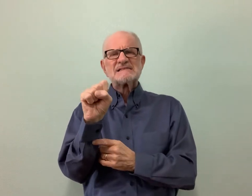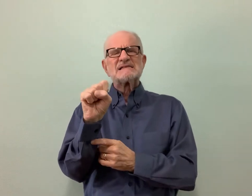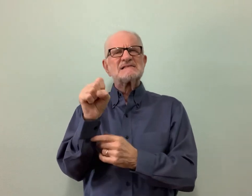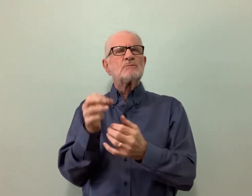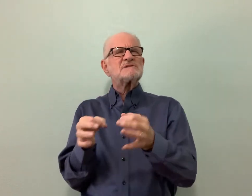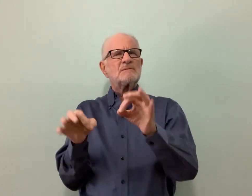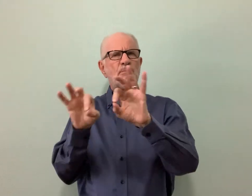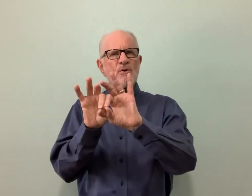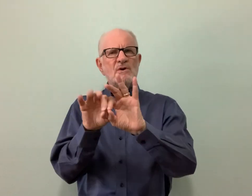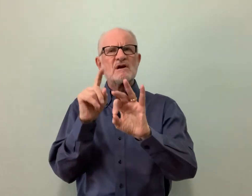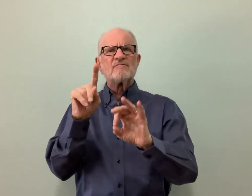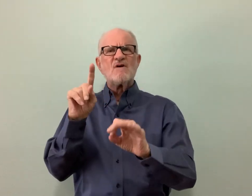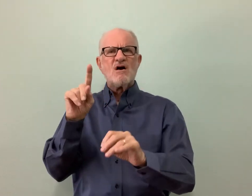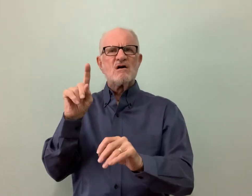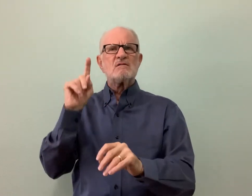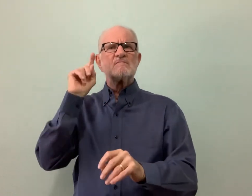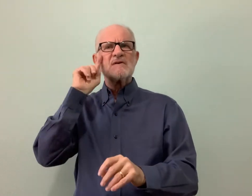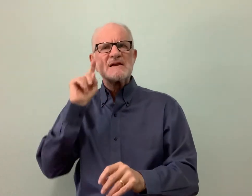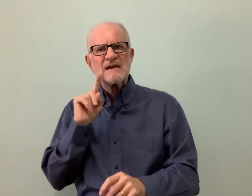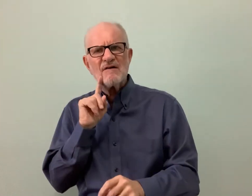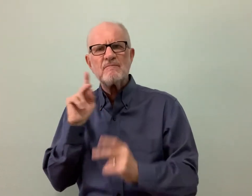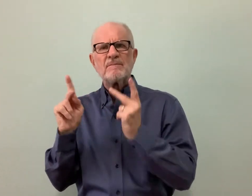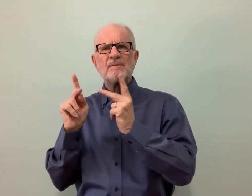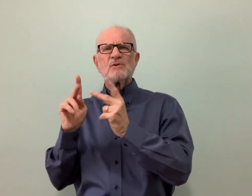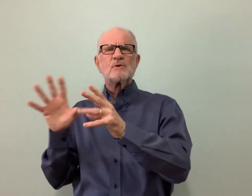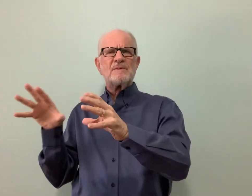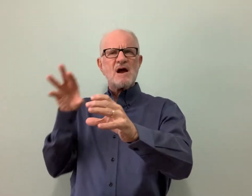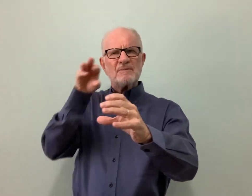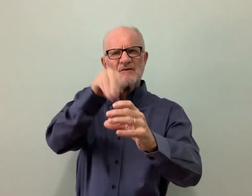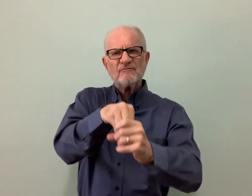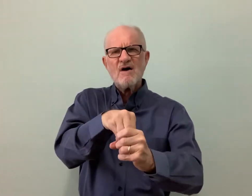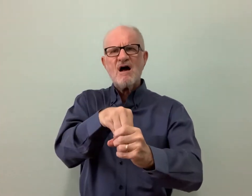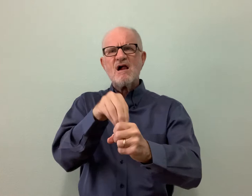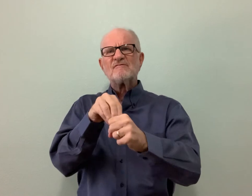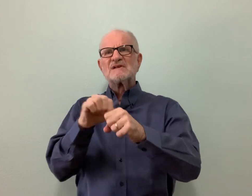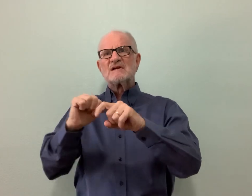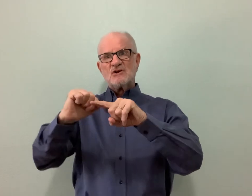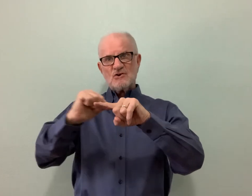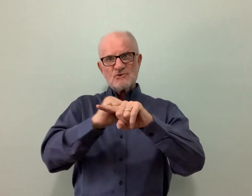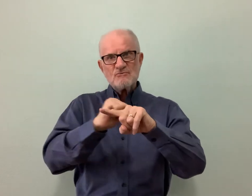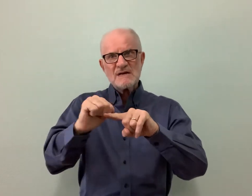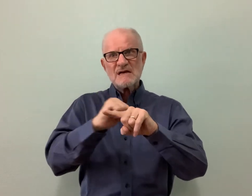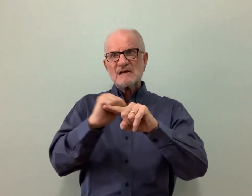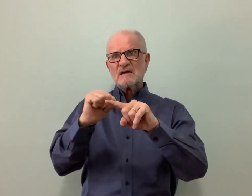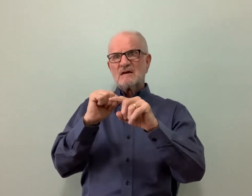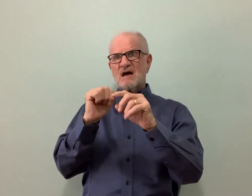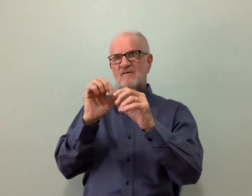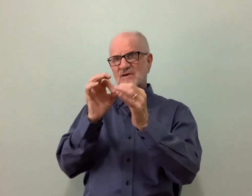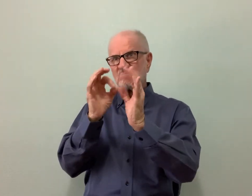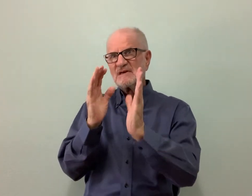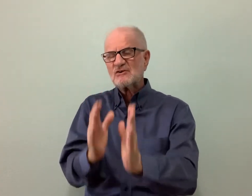It was important for deaf people to become involved with training interpreters.